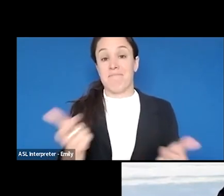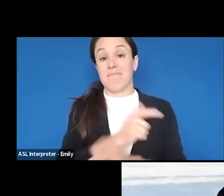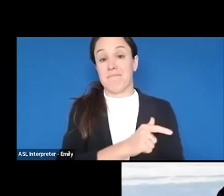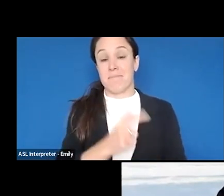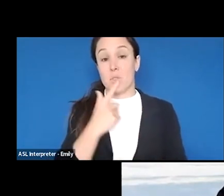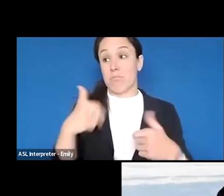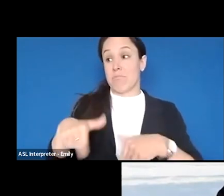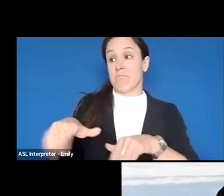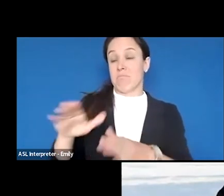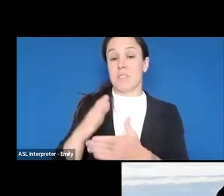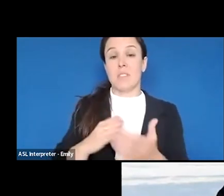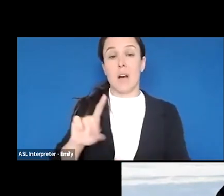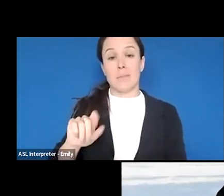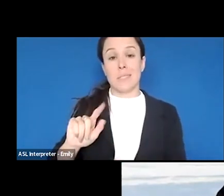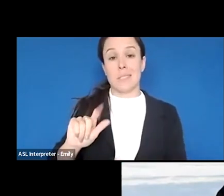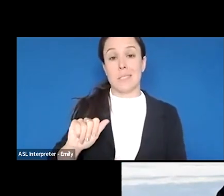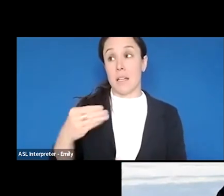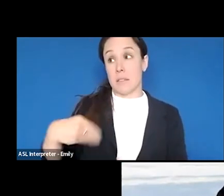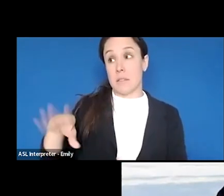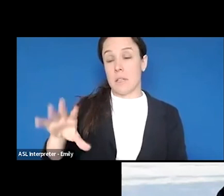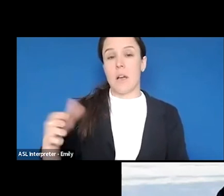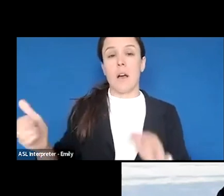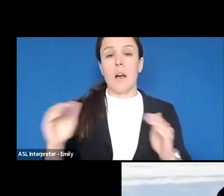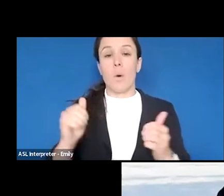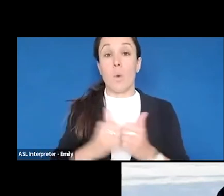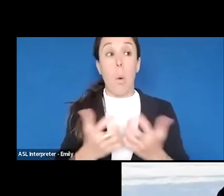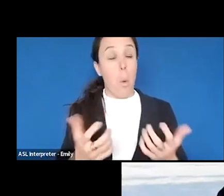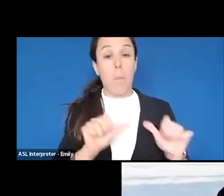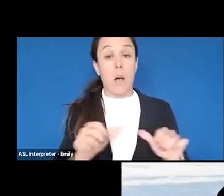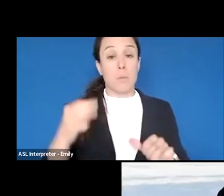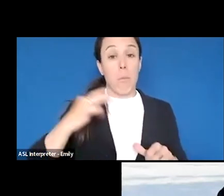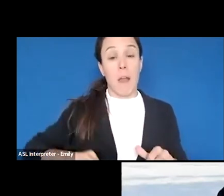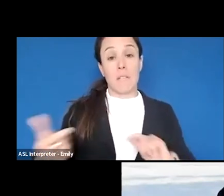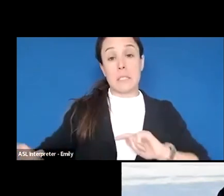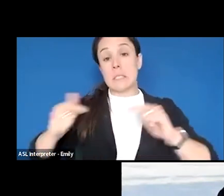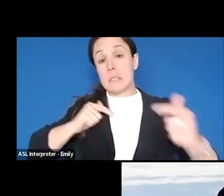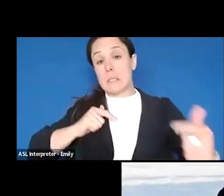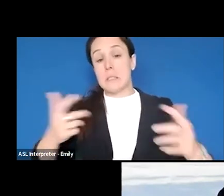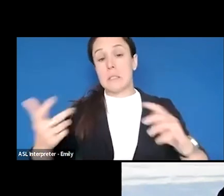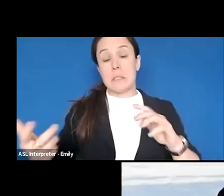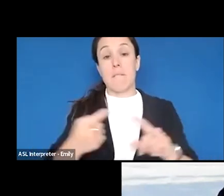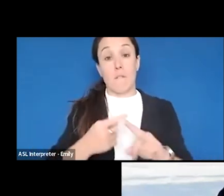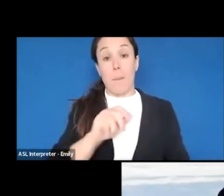amounts of data versus the potential benefits one could have from the AI and the potential harms